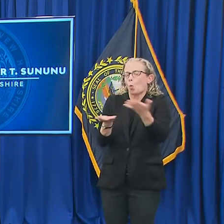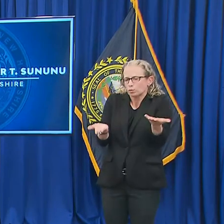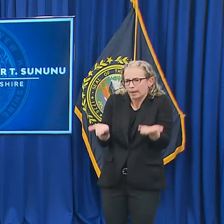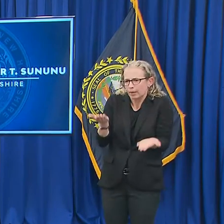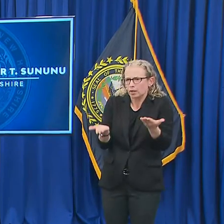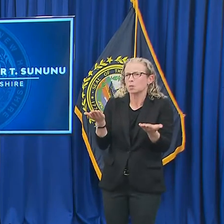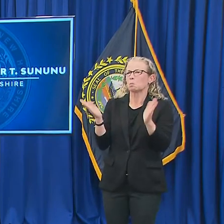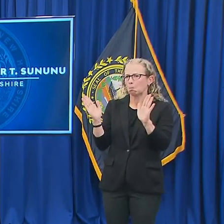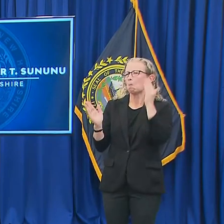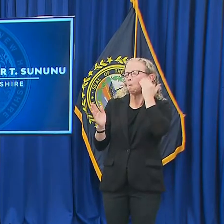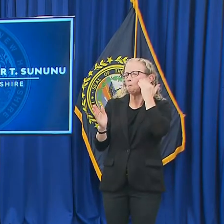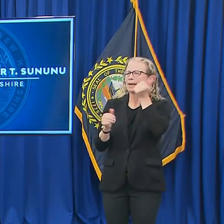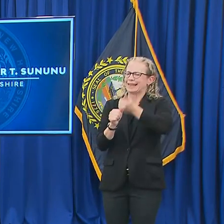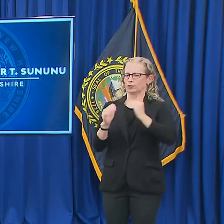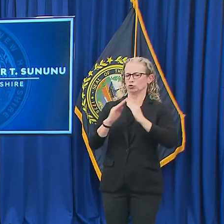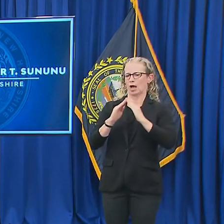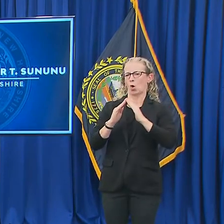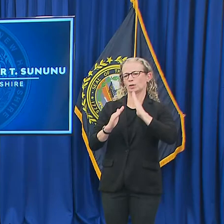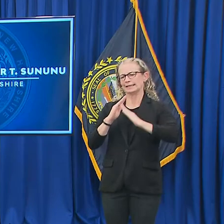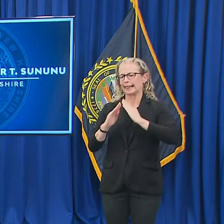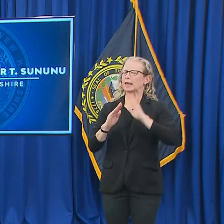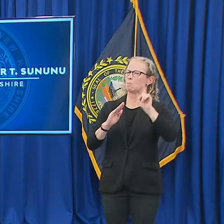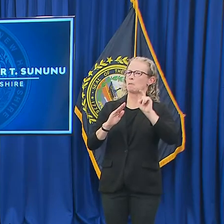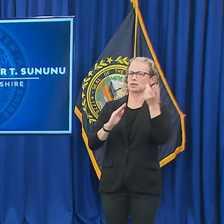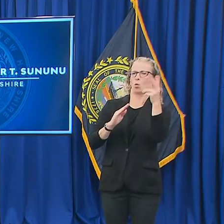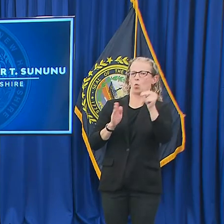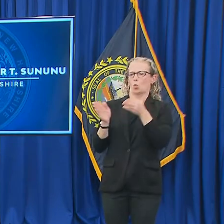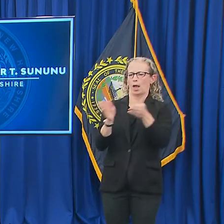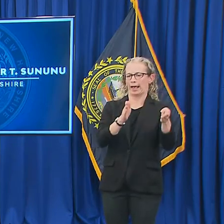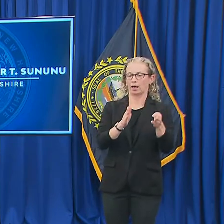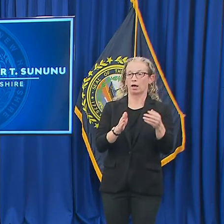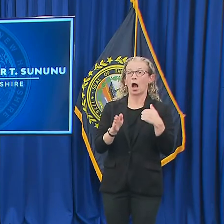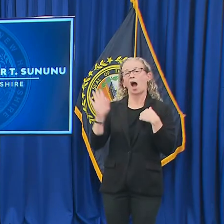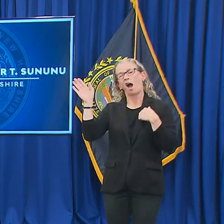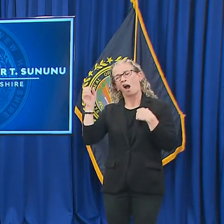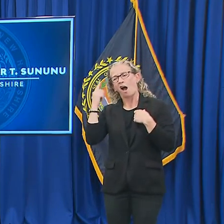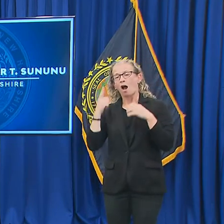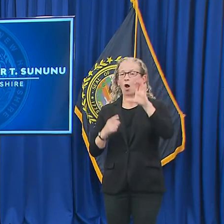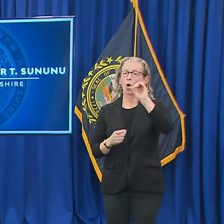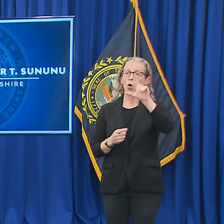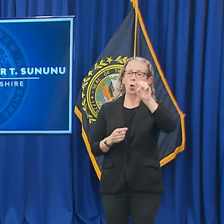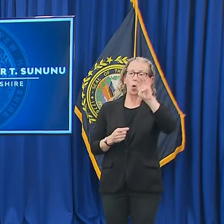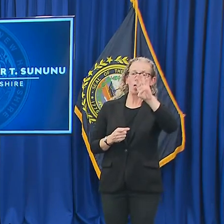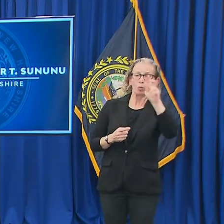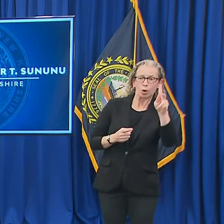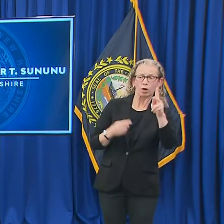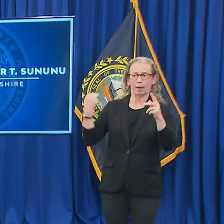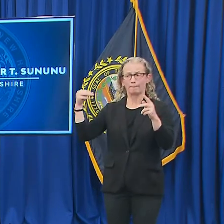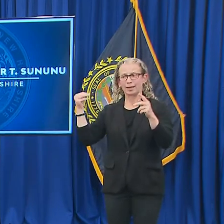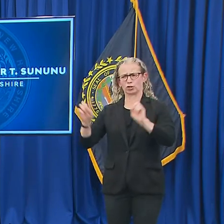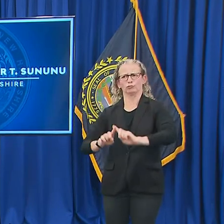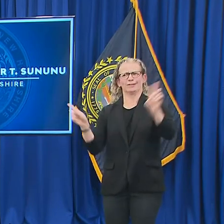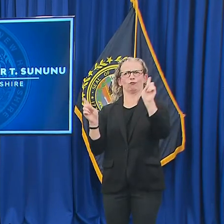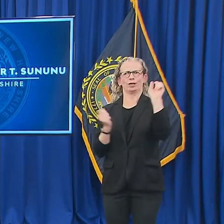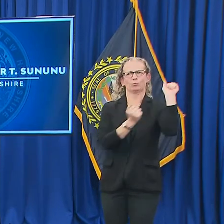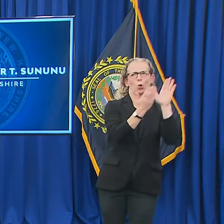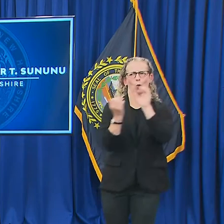of relook at it refreshing it. And I think restructure it a little bit. It's a bit outdated. It works, but it is a bit outdated and I think we can always do better.